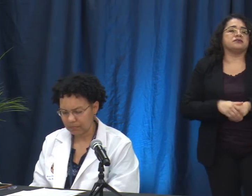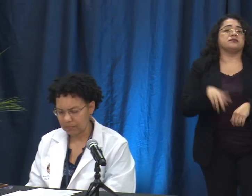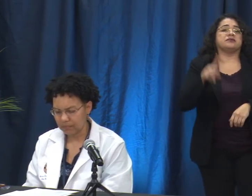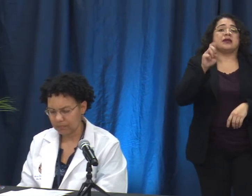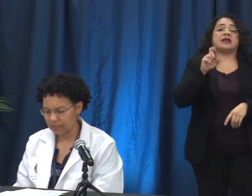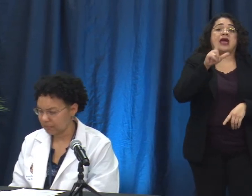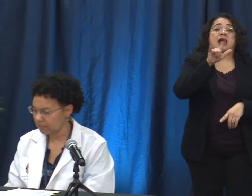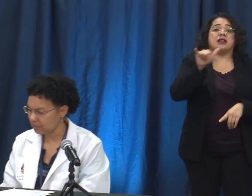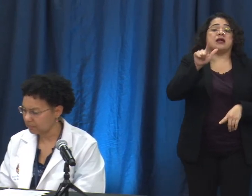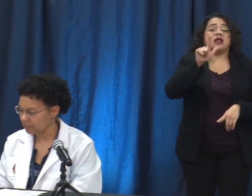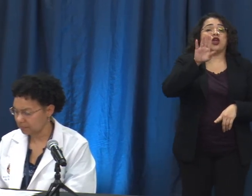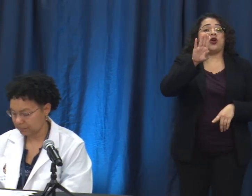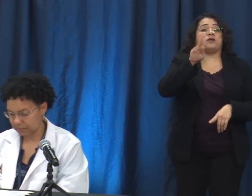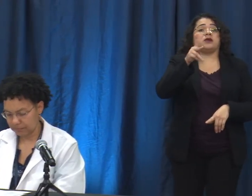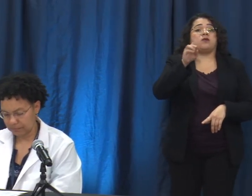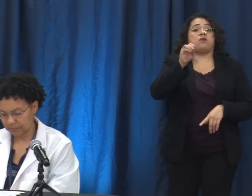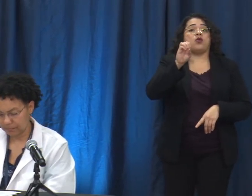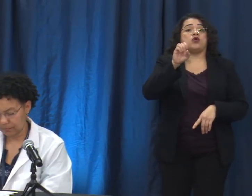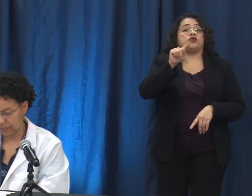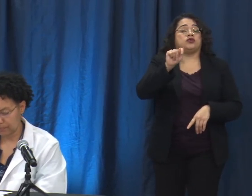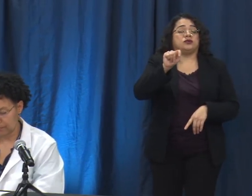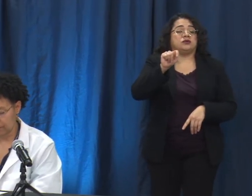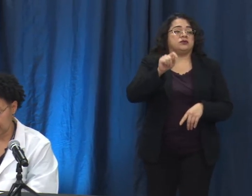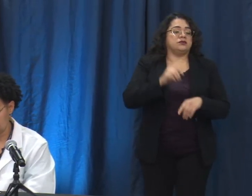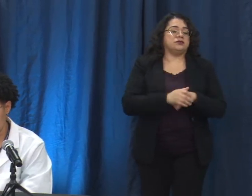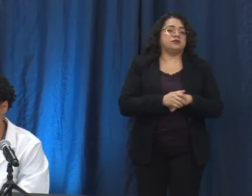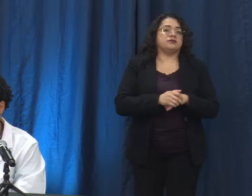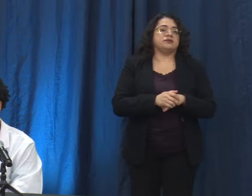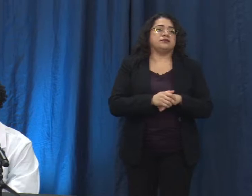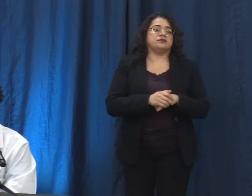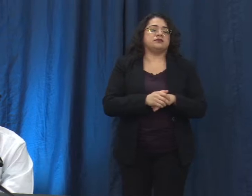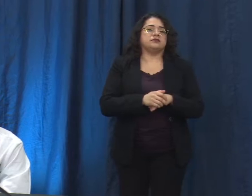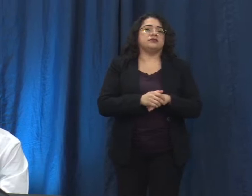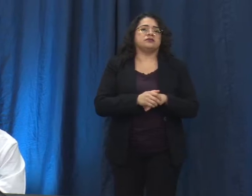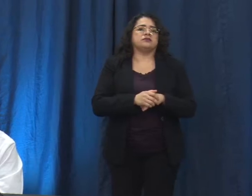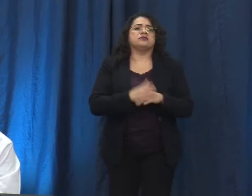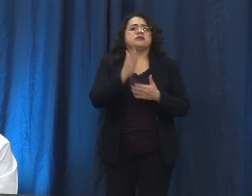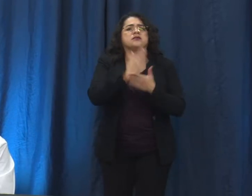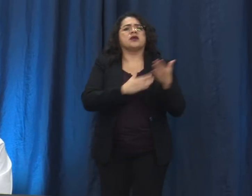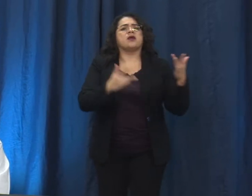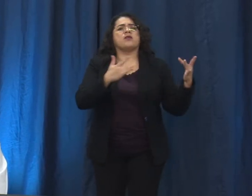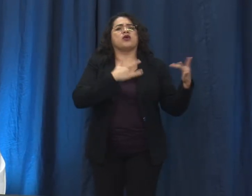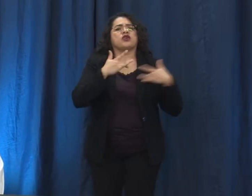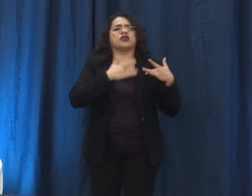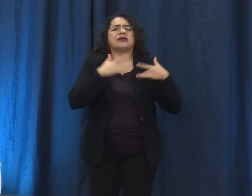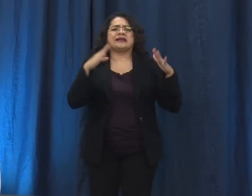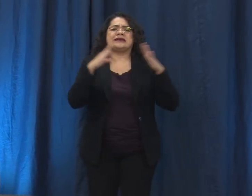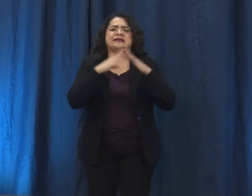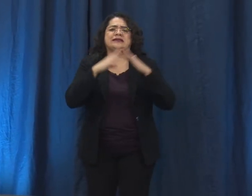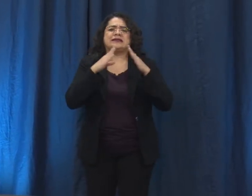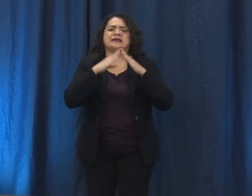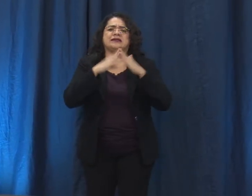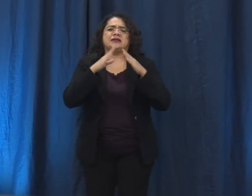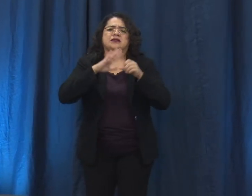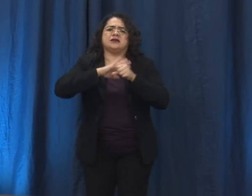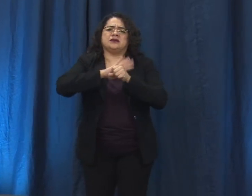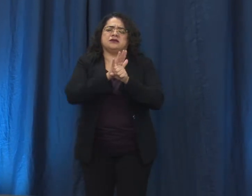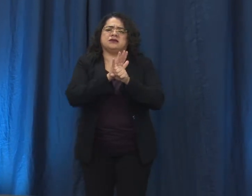Beach Post, go ahead Kelly. Yes, there's been some concern about the city reporting coronavirus cases by zip code